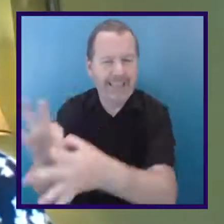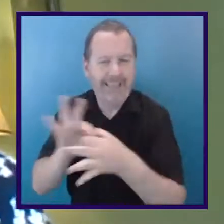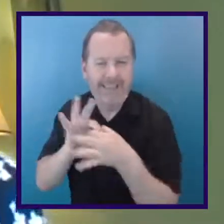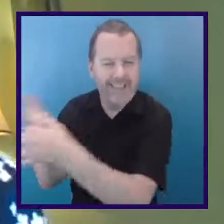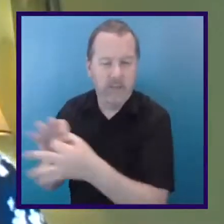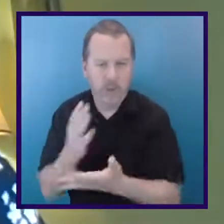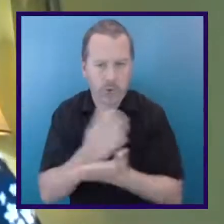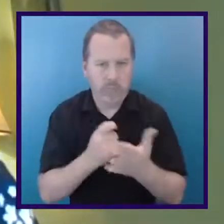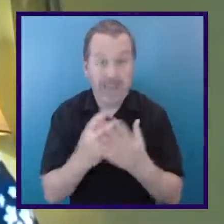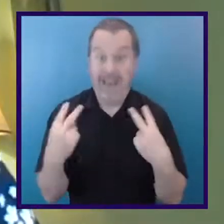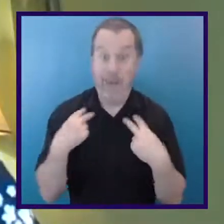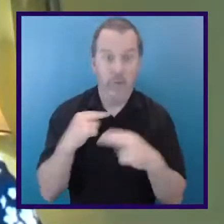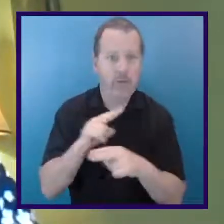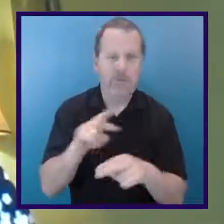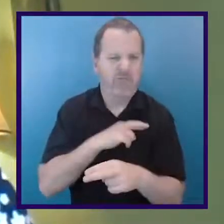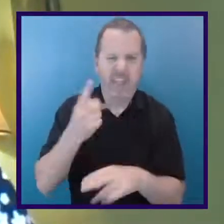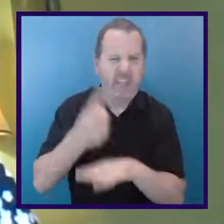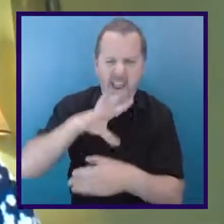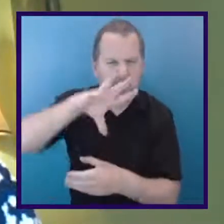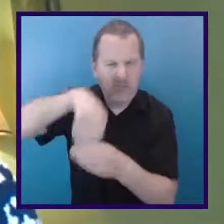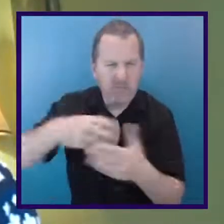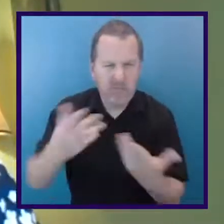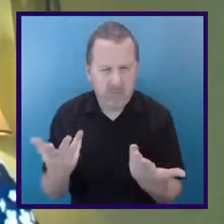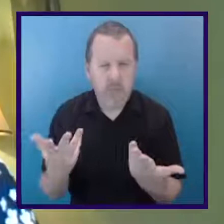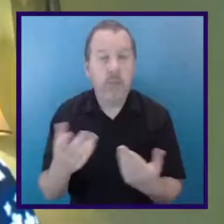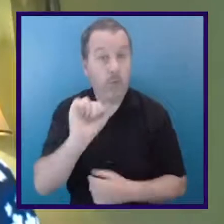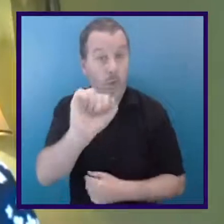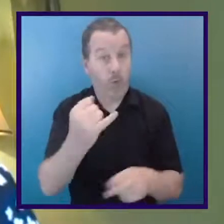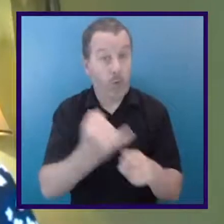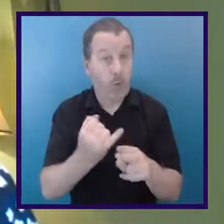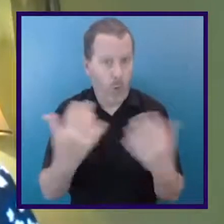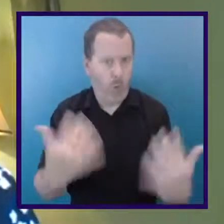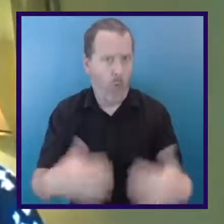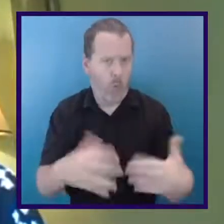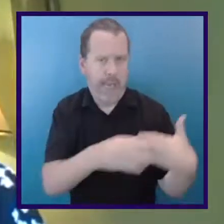languages don't always form part of that, and obviously your school is, is very much